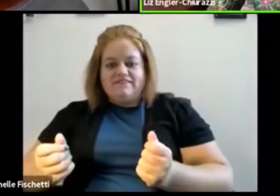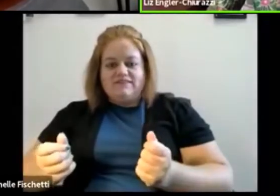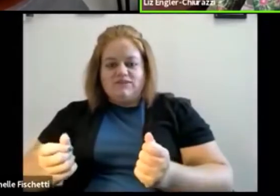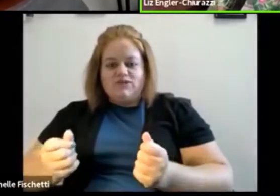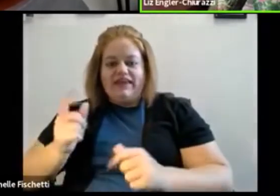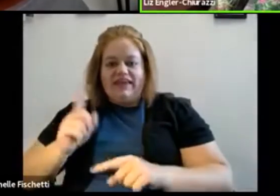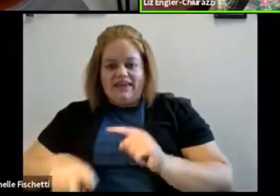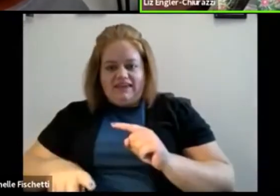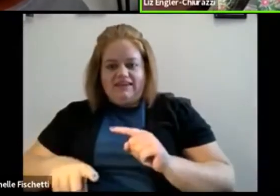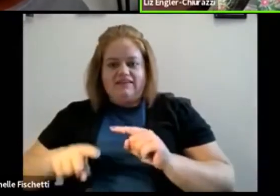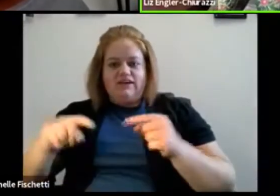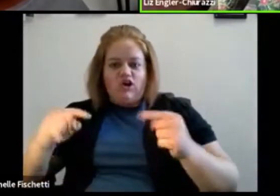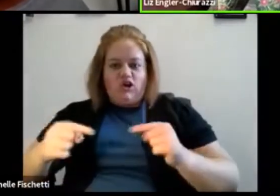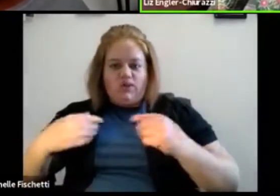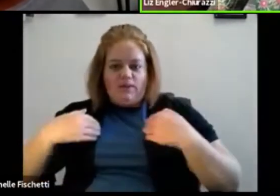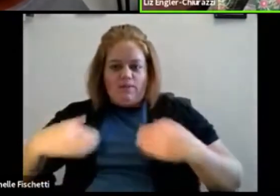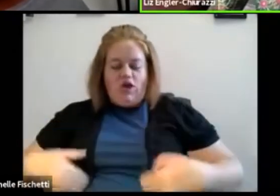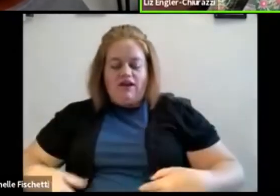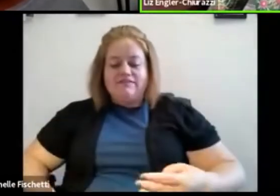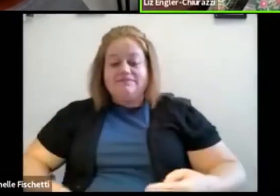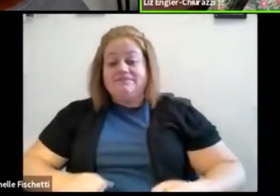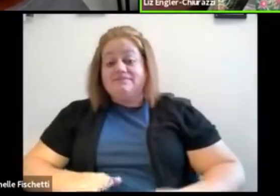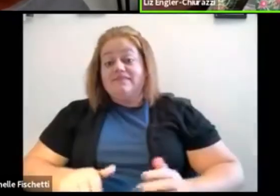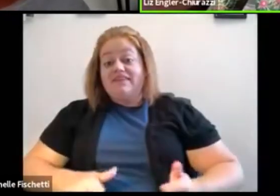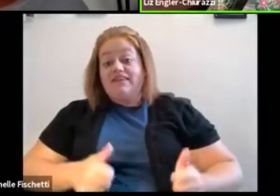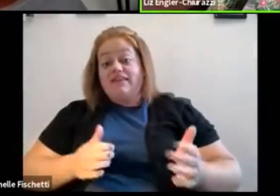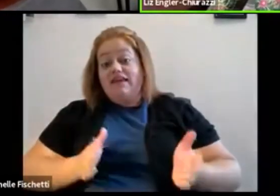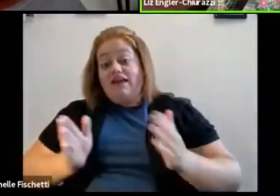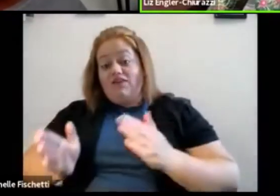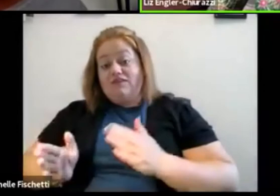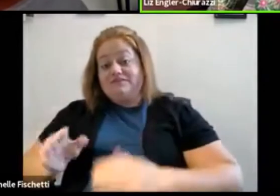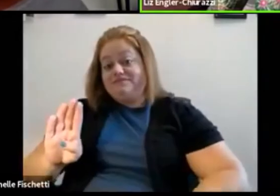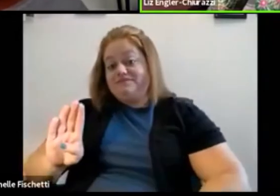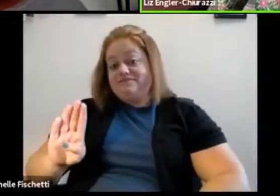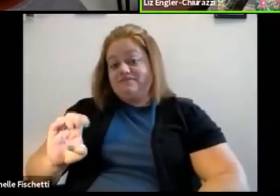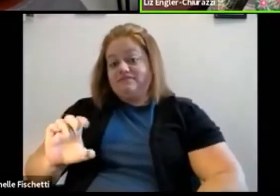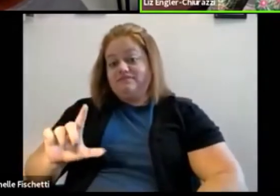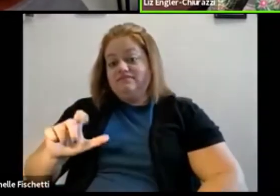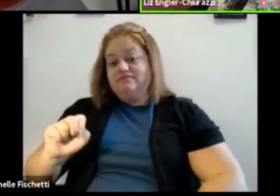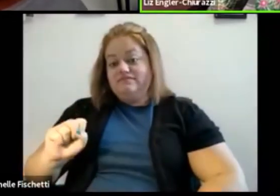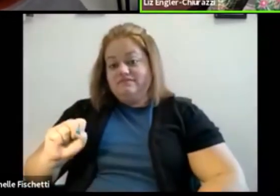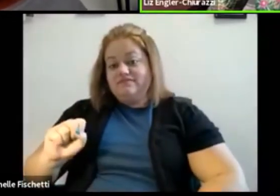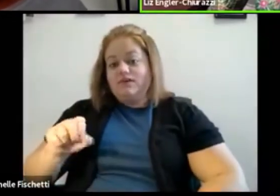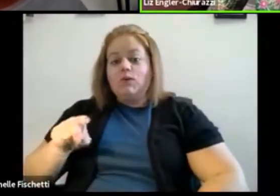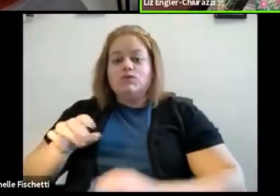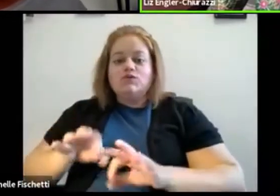B lymphocytes also get activated and these are important for secreting our